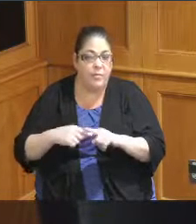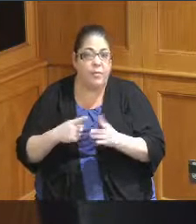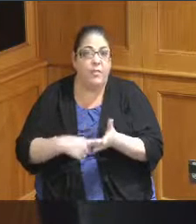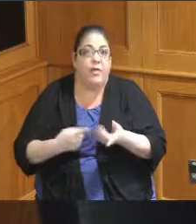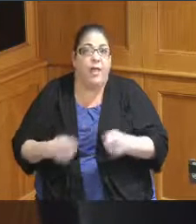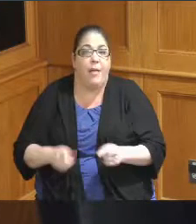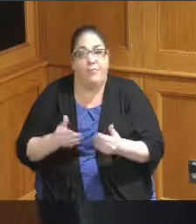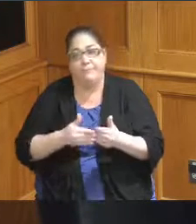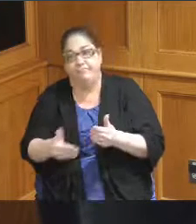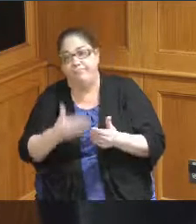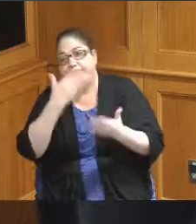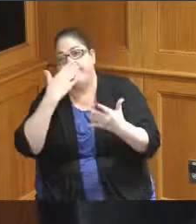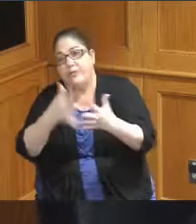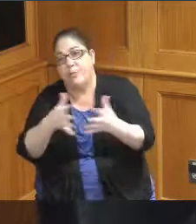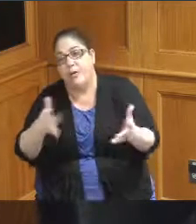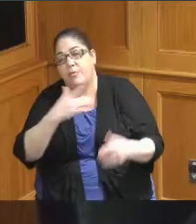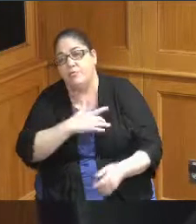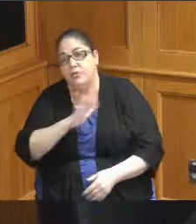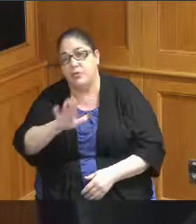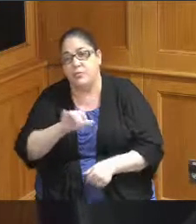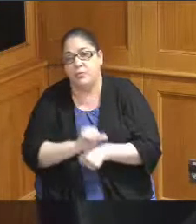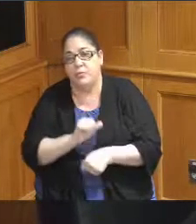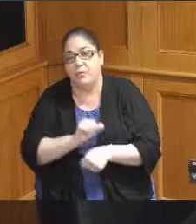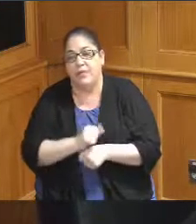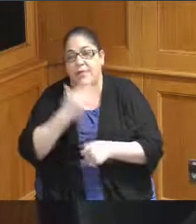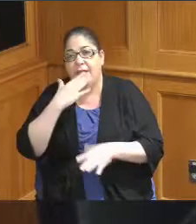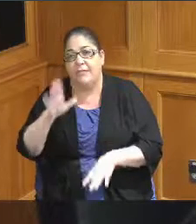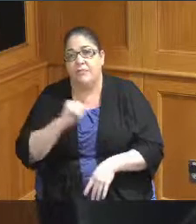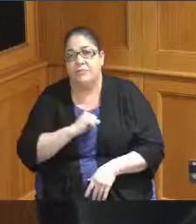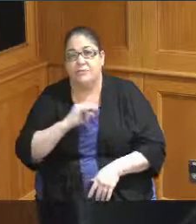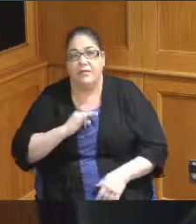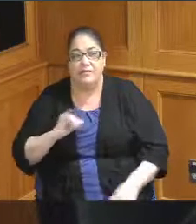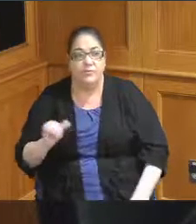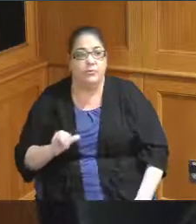so thank you very much I really appreciate it and thank you to your staff thank you all thank you